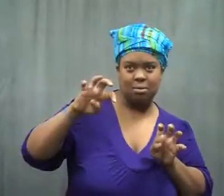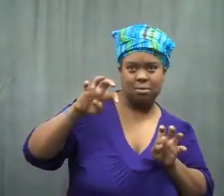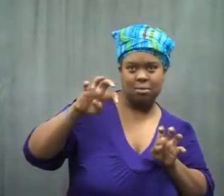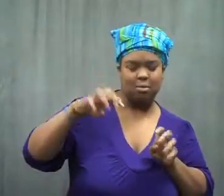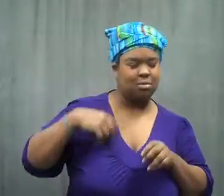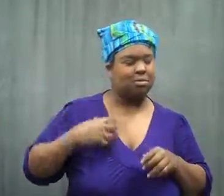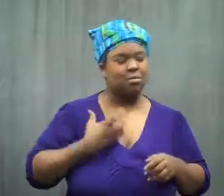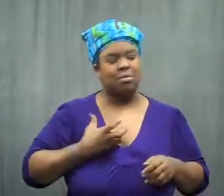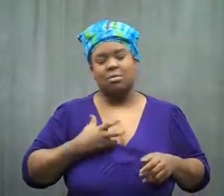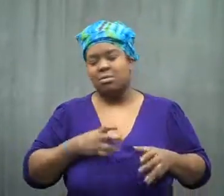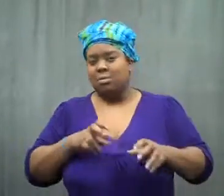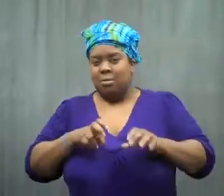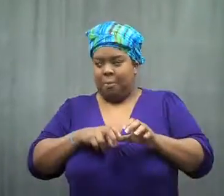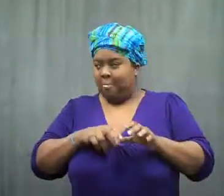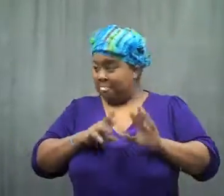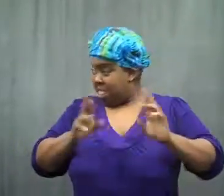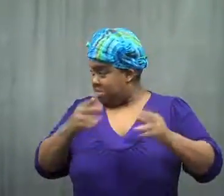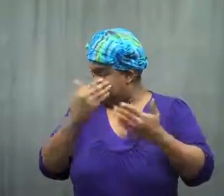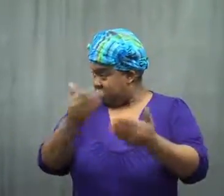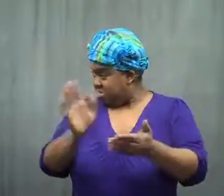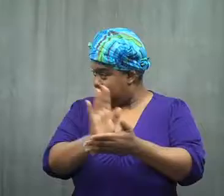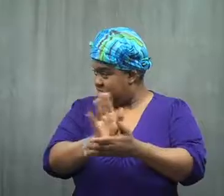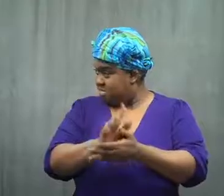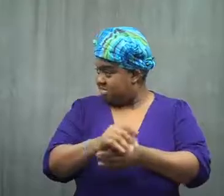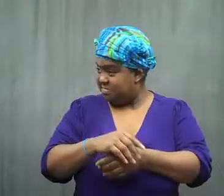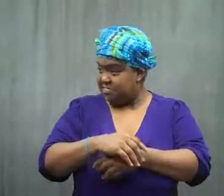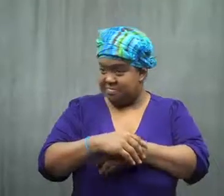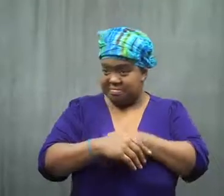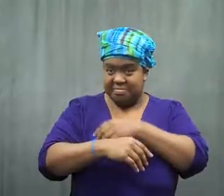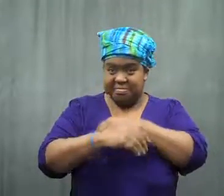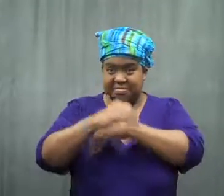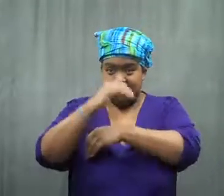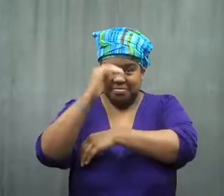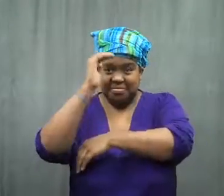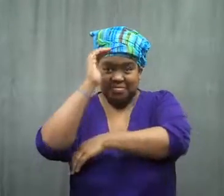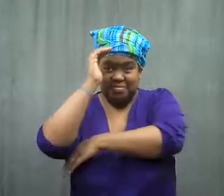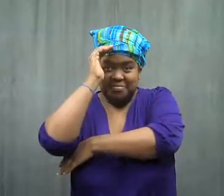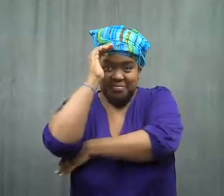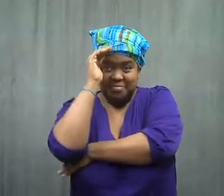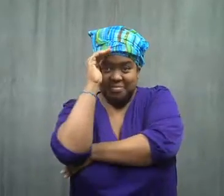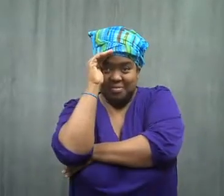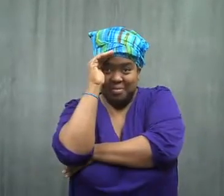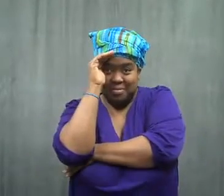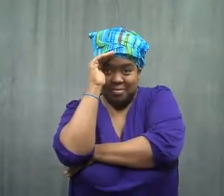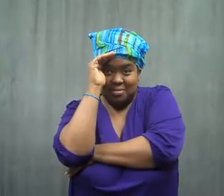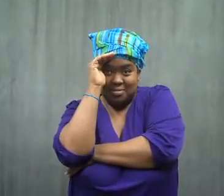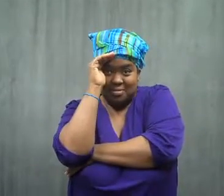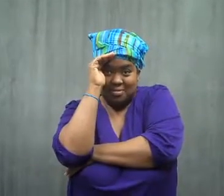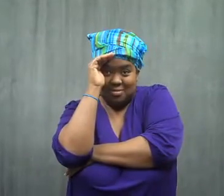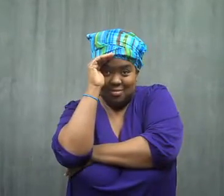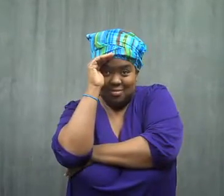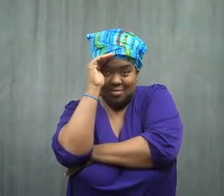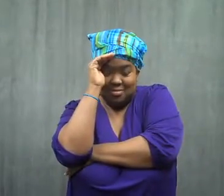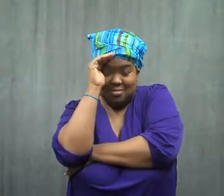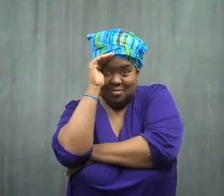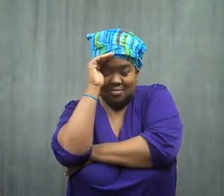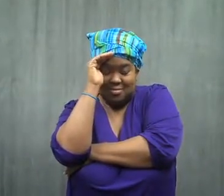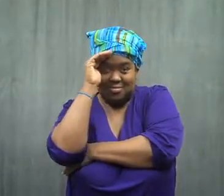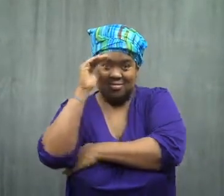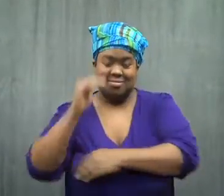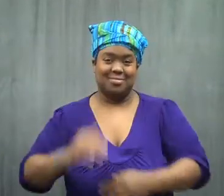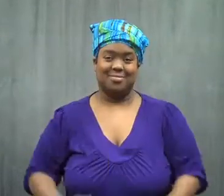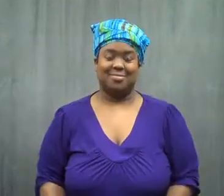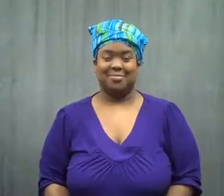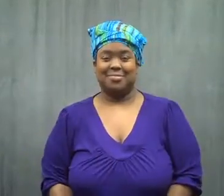I just sat and said, "Are we ready for the movie now?" Huh....